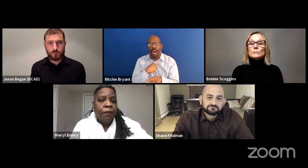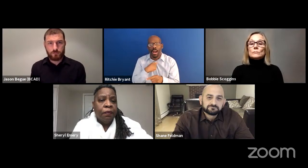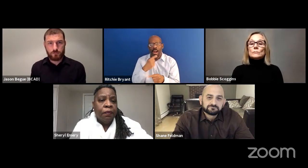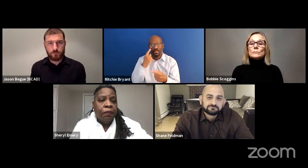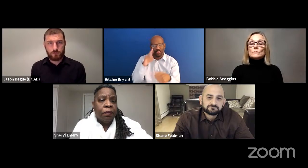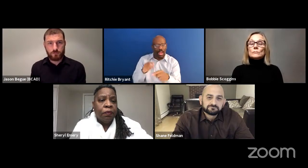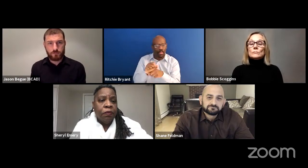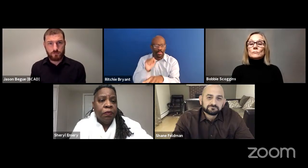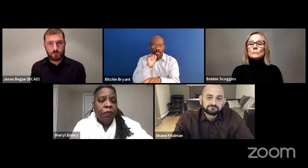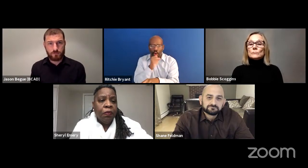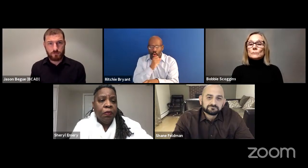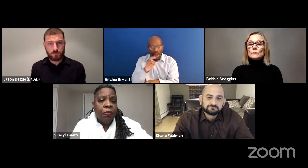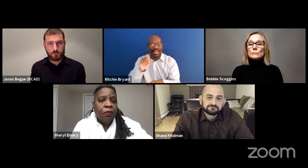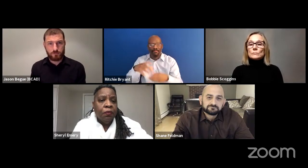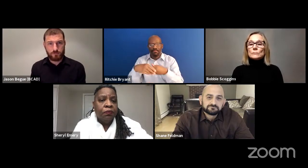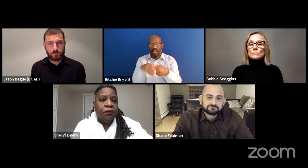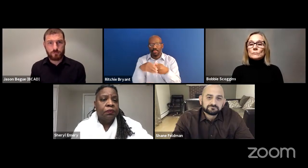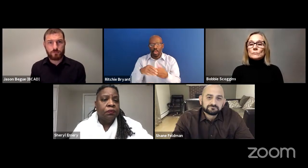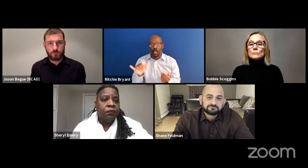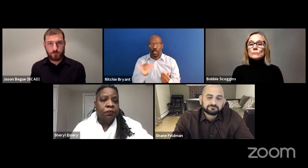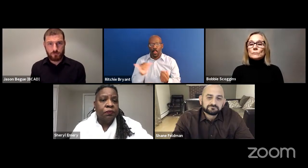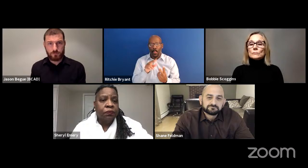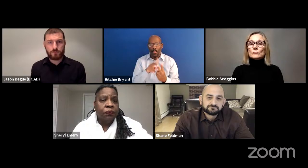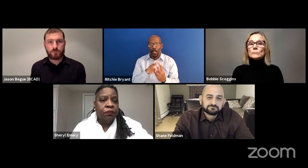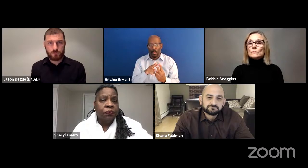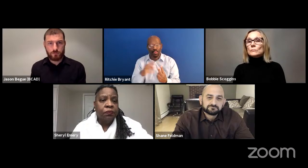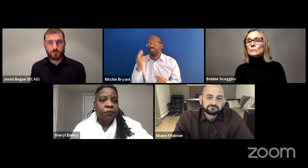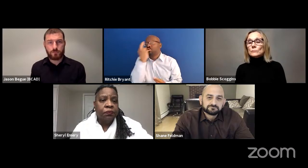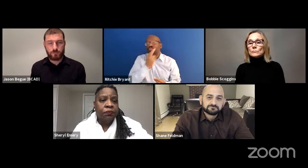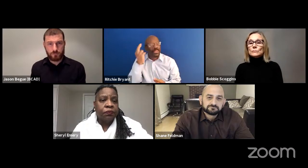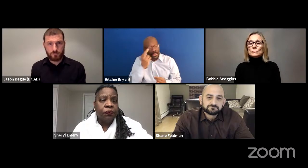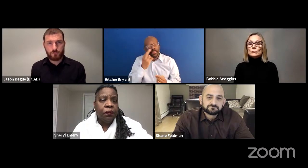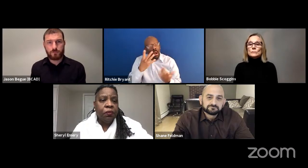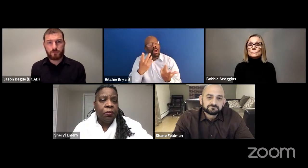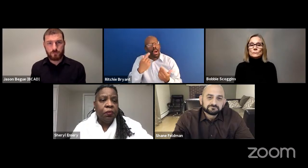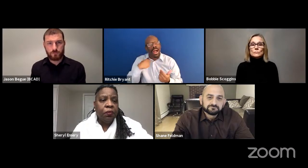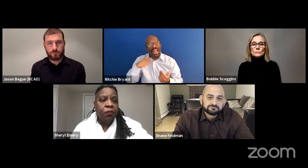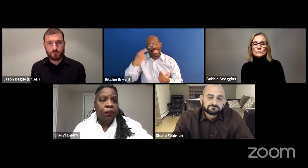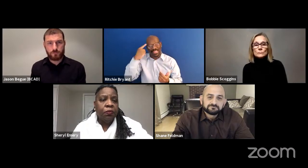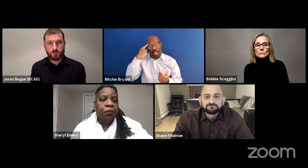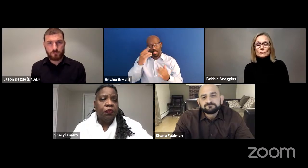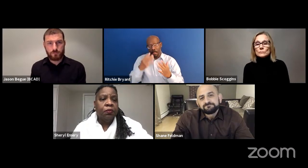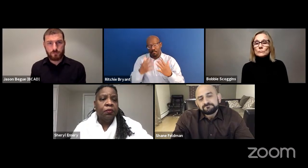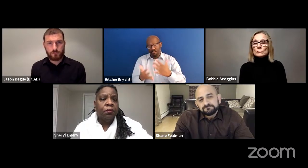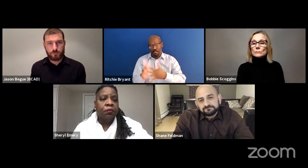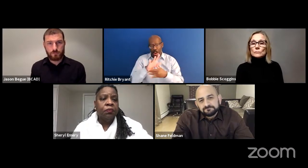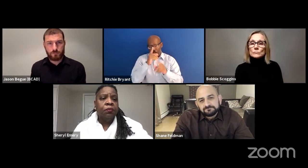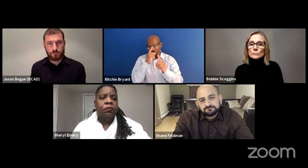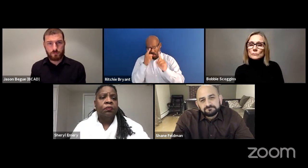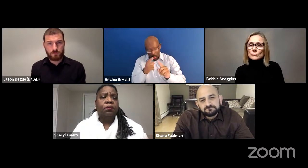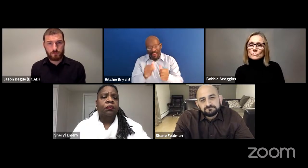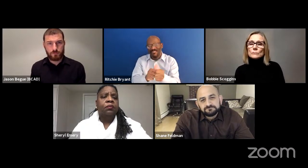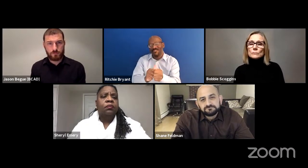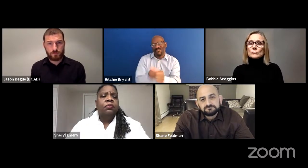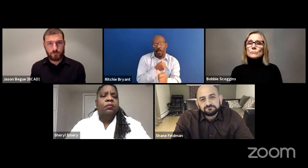quite sold on one option over the other. I think we do need to remain flexible. I think